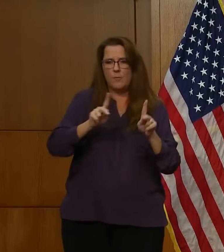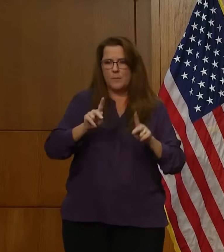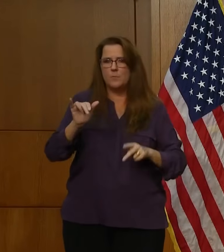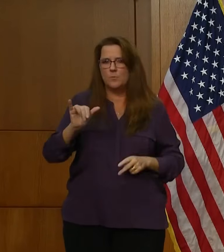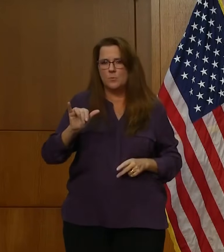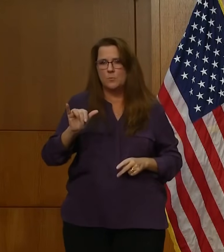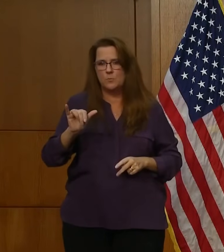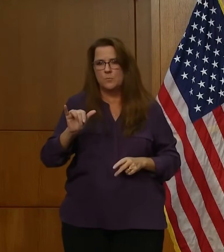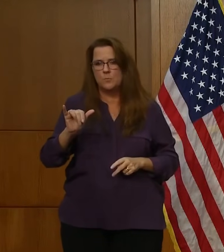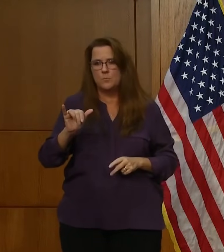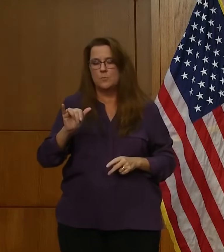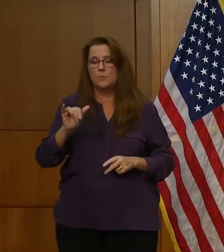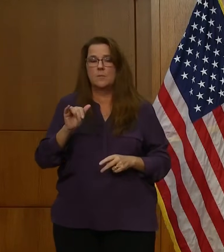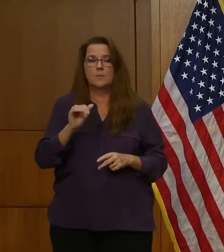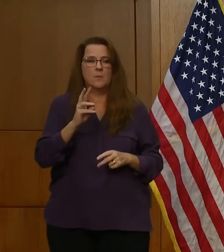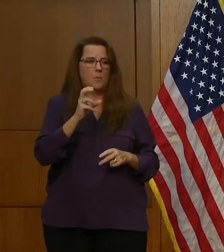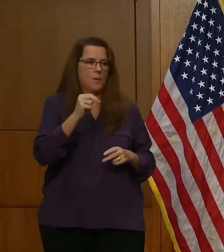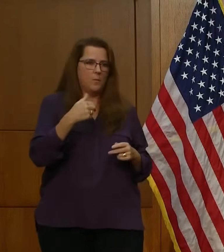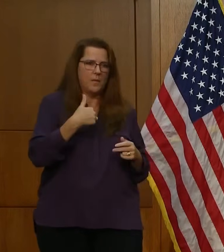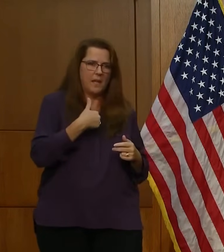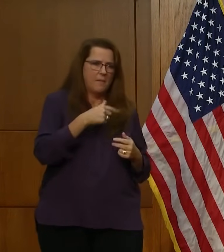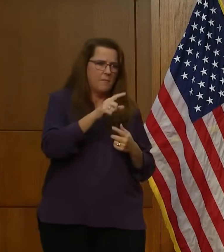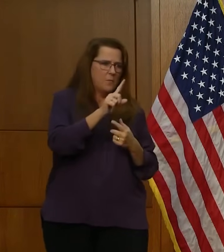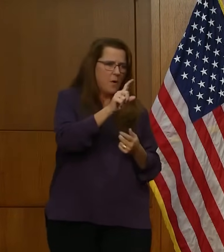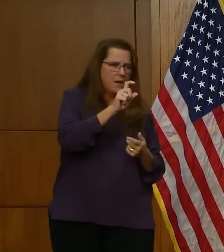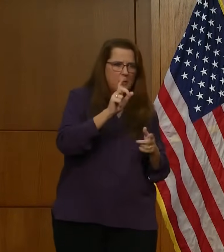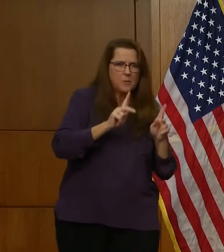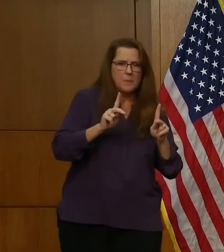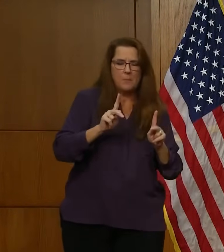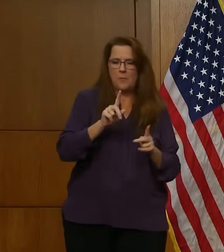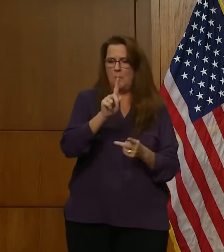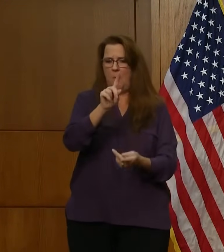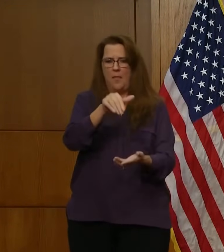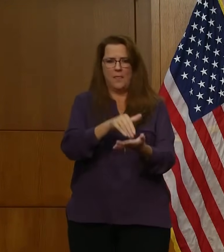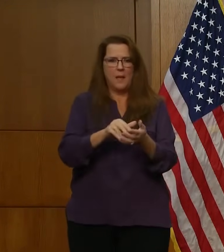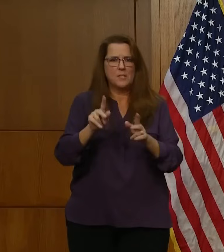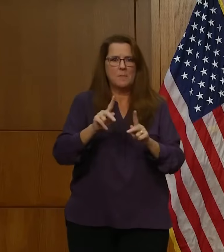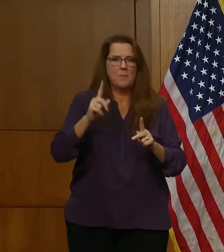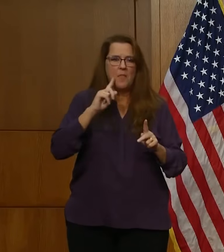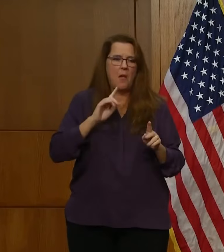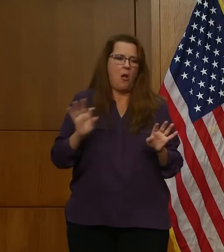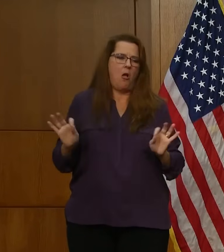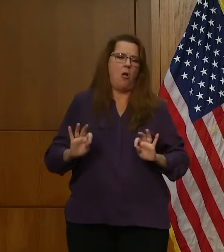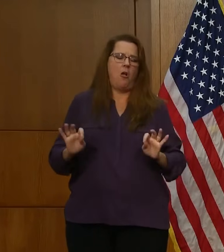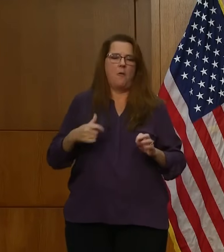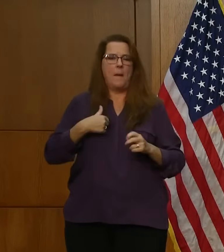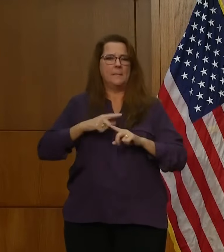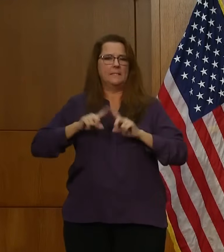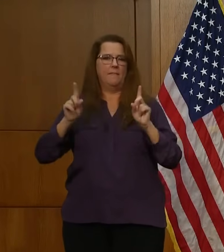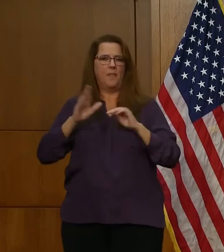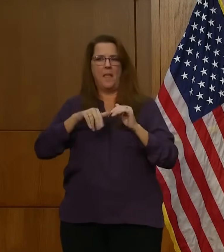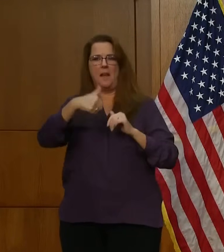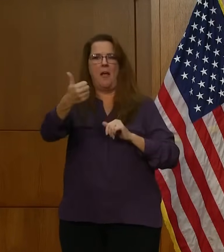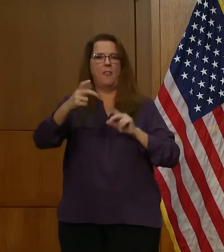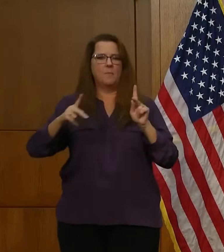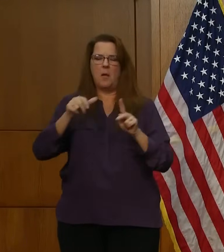IMPACT A LOT OF OTHER PEOPLE.